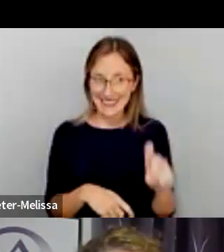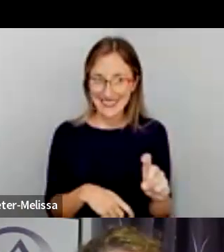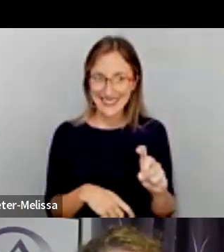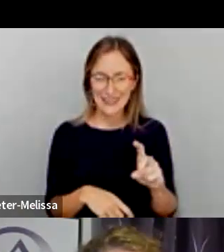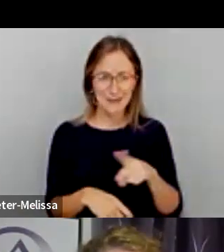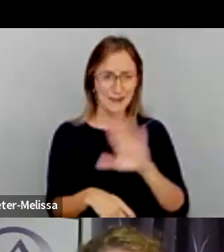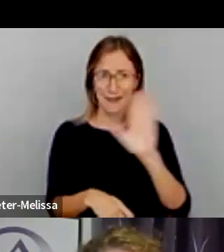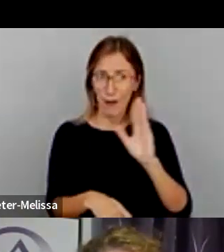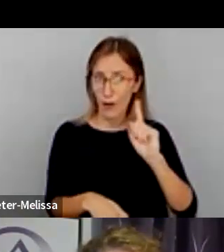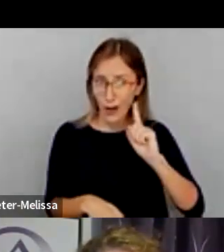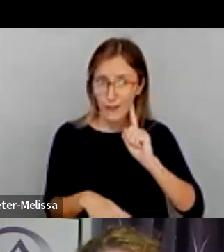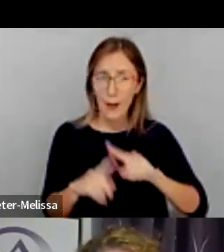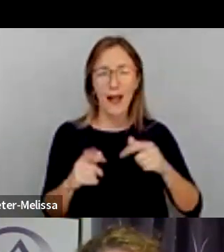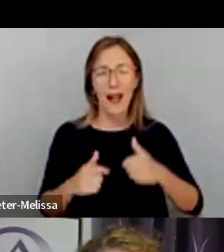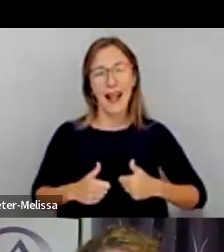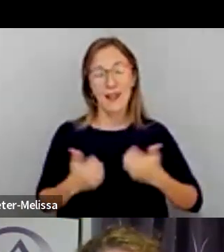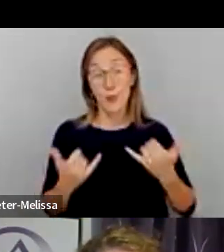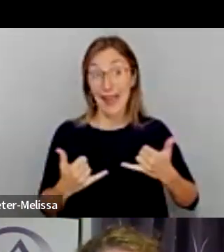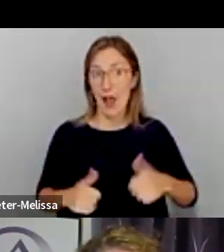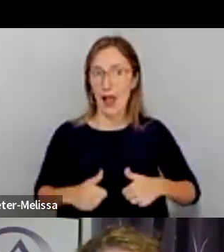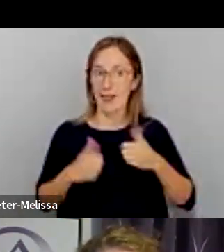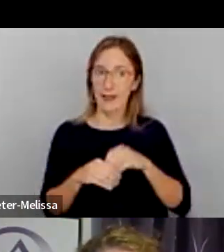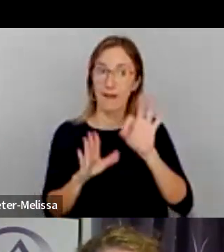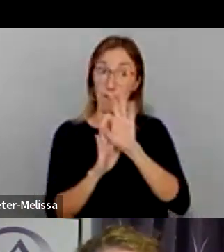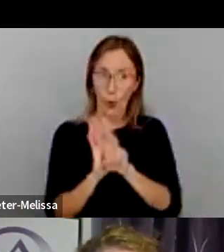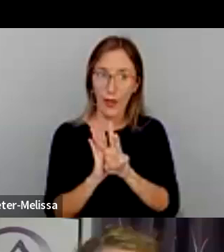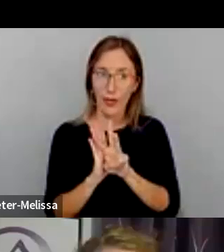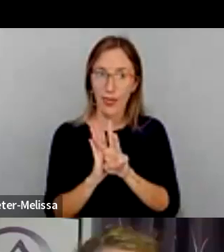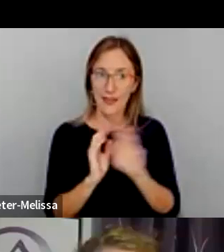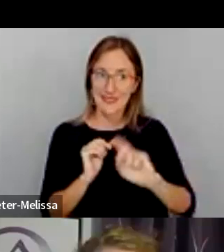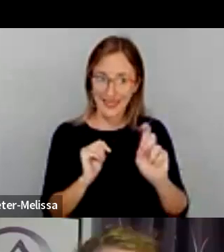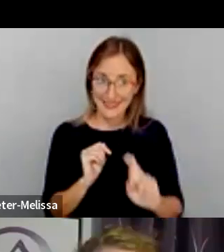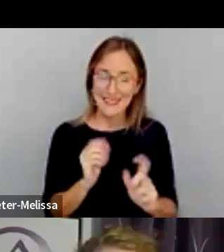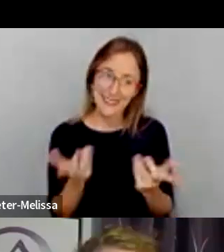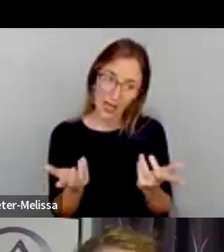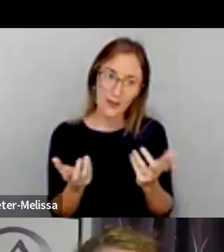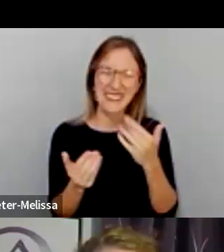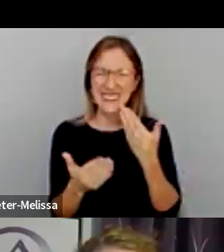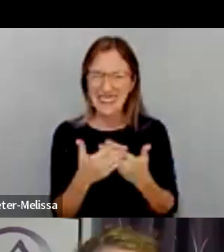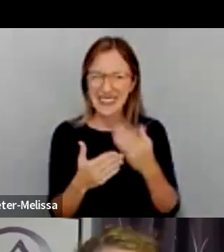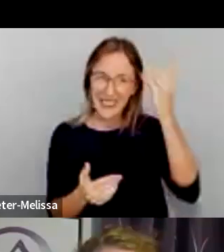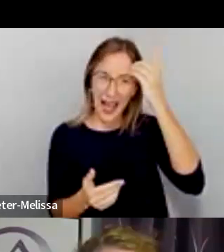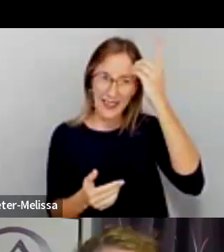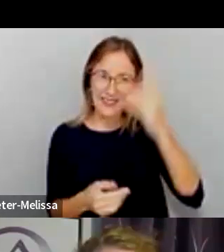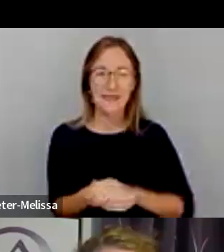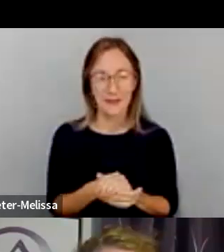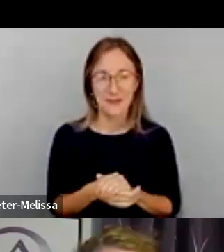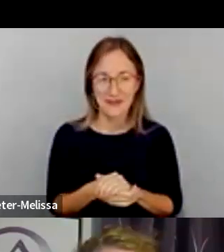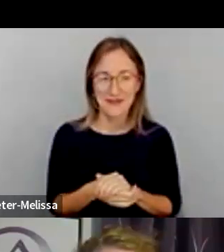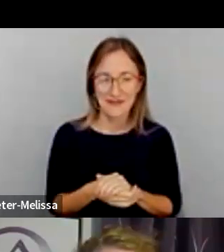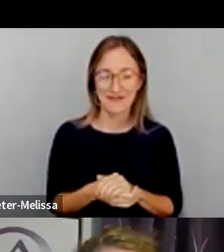: Hi, everyone. My name is Ryan Geddie. I use he/him pronouns. I'm from a small town in Texas that know one has ever heard of, but I live in